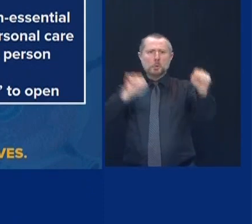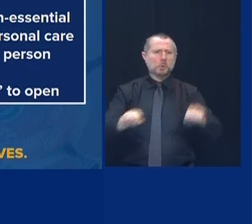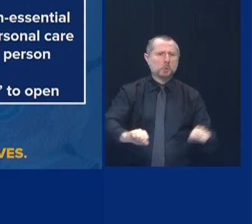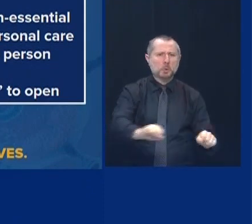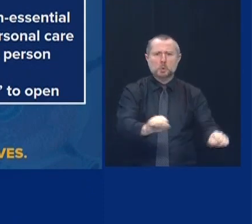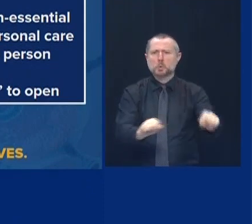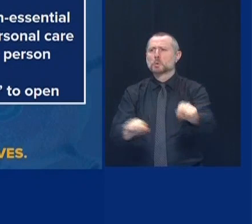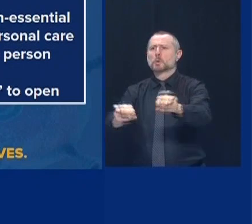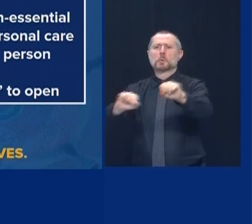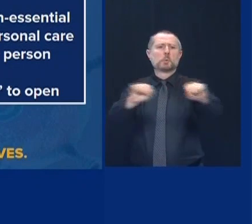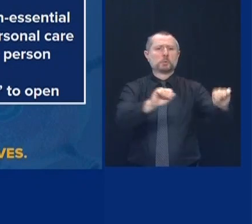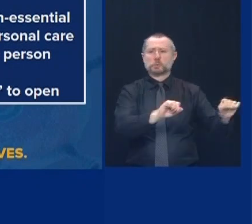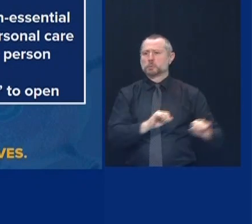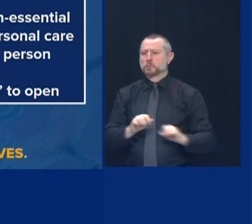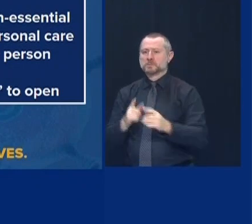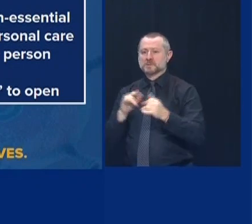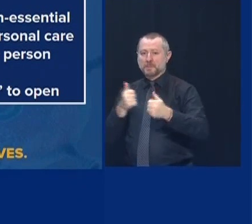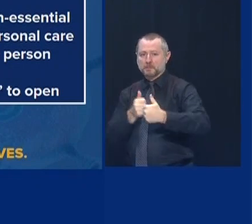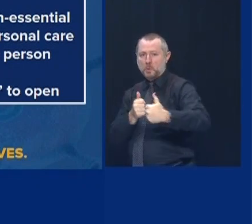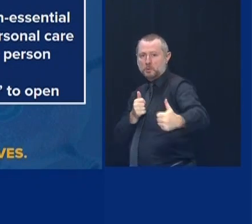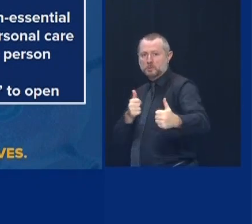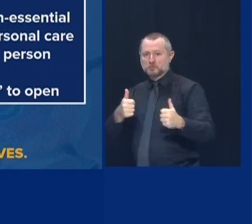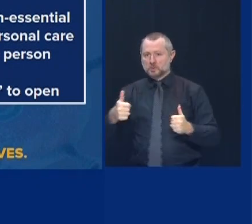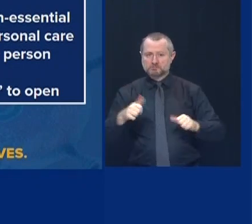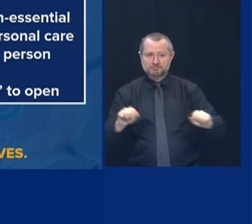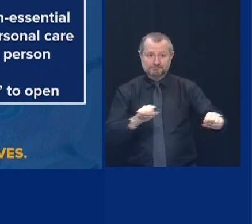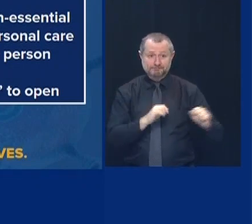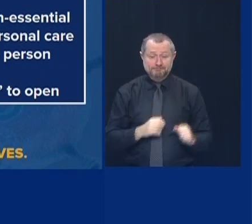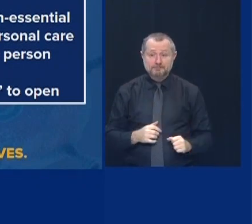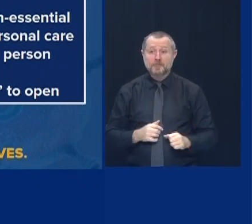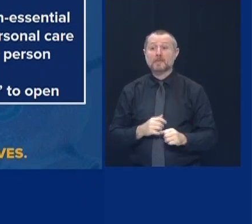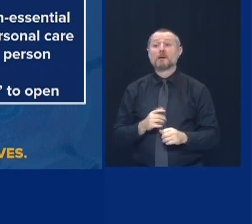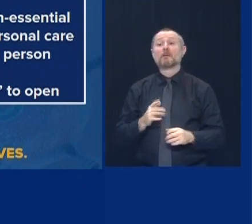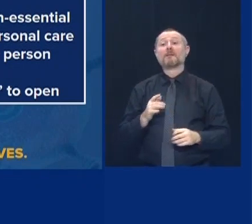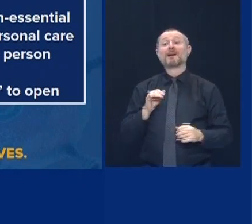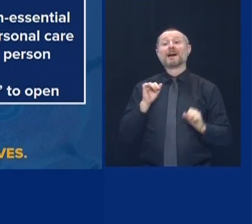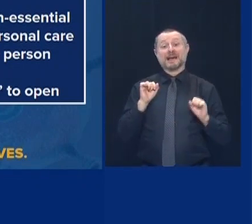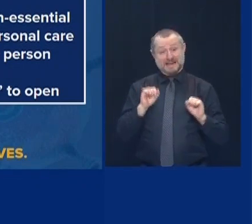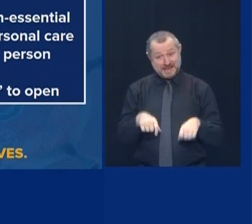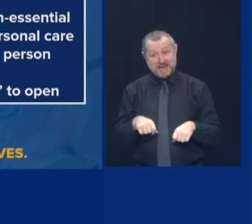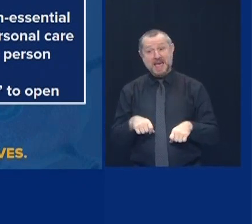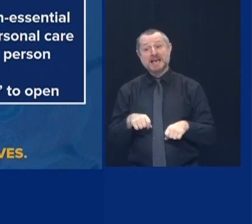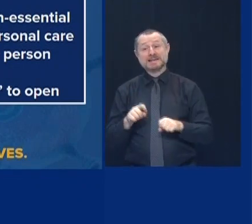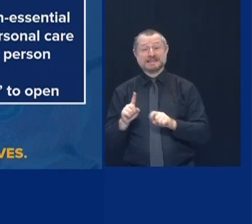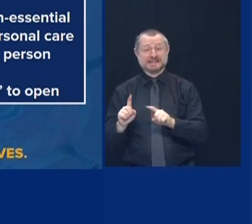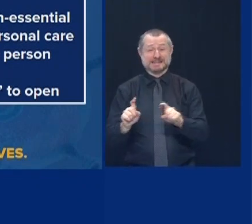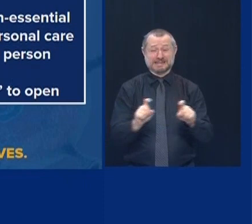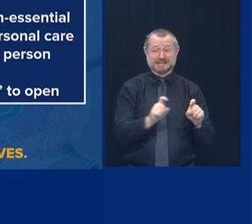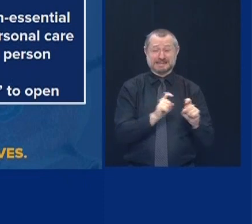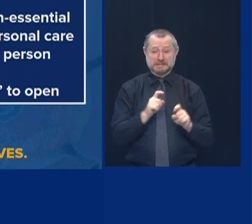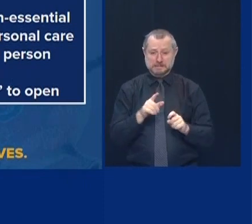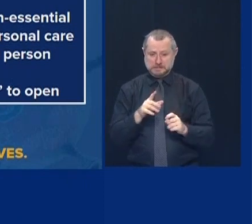IT MEANS THE SCHOOL CLOSES FOR A COUPLE OF DAYS.Ñi WEfá CLEAN THE SCHOOL.